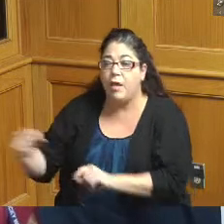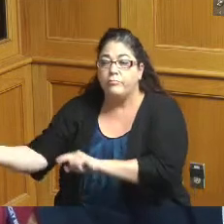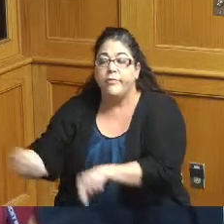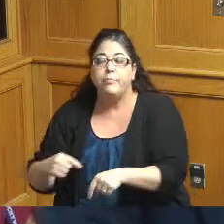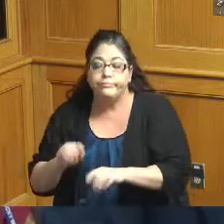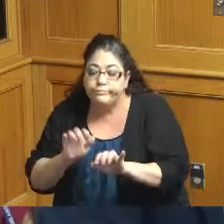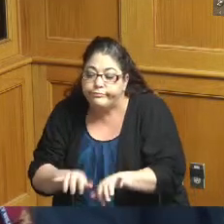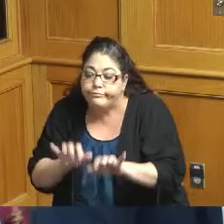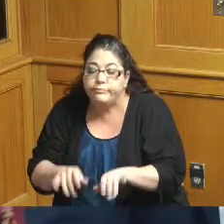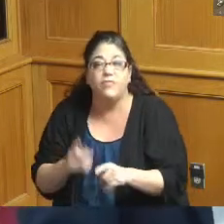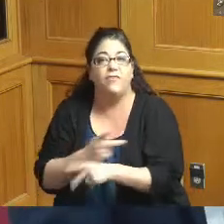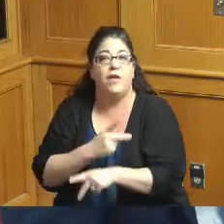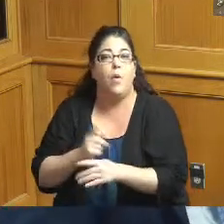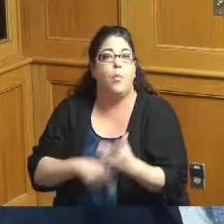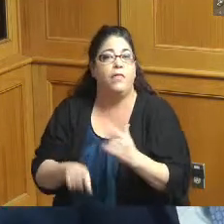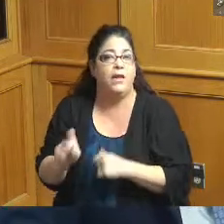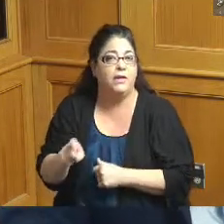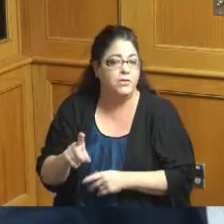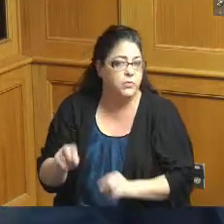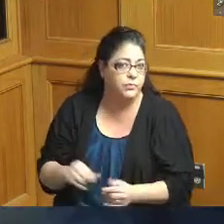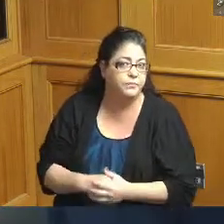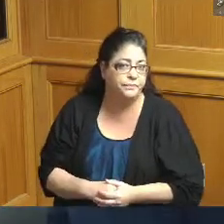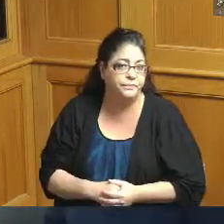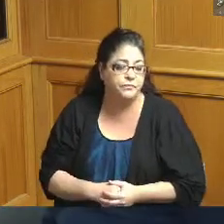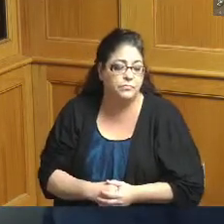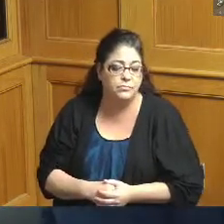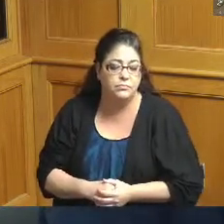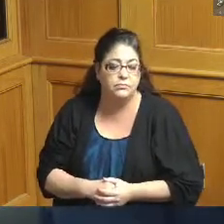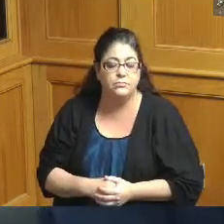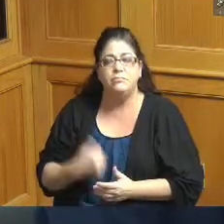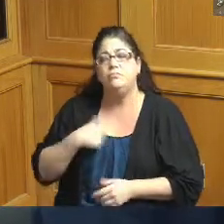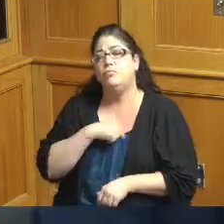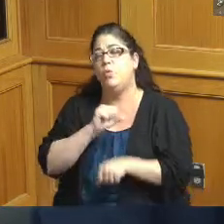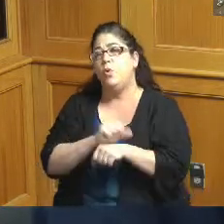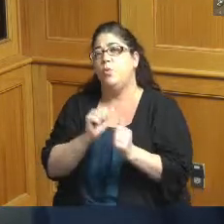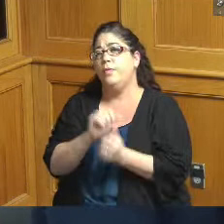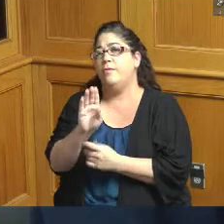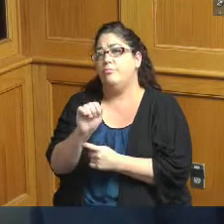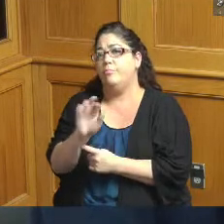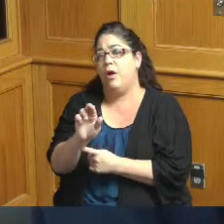assistance from our court we've been working with a bar association legal aid and UC's law